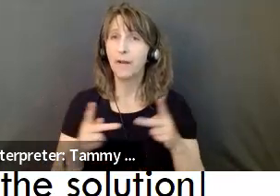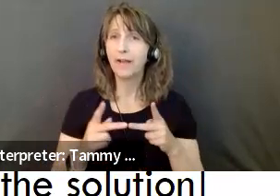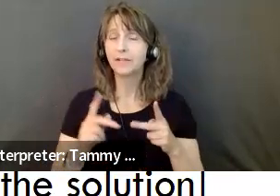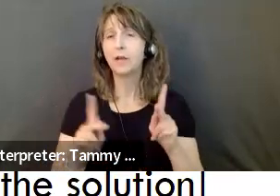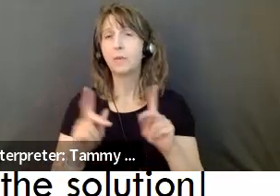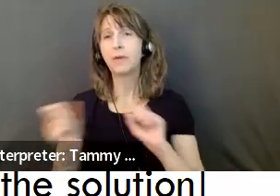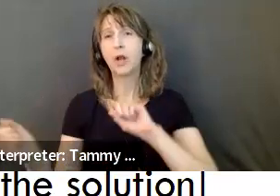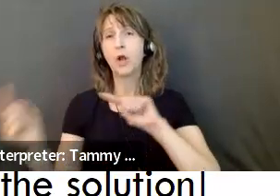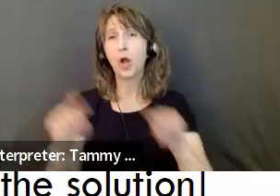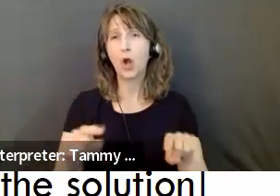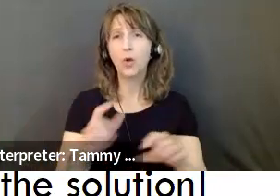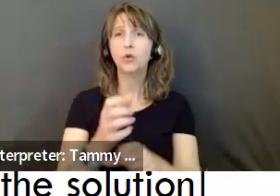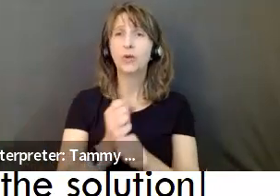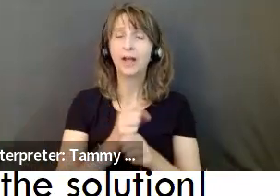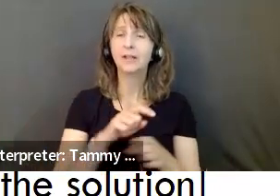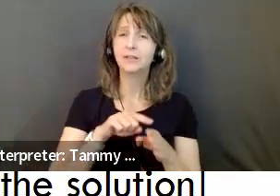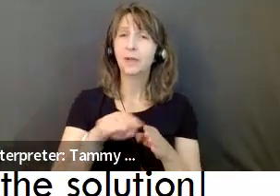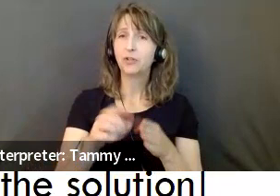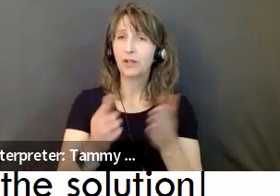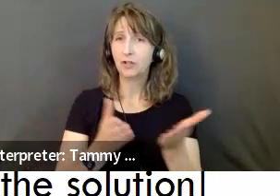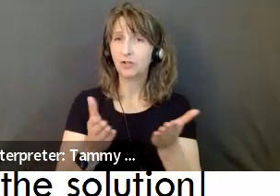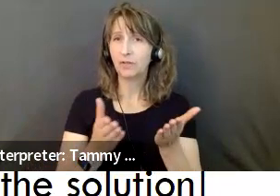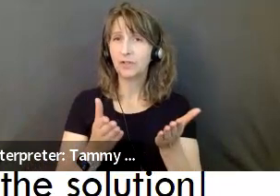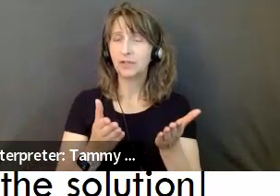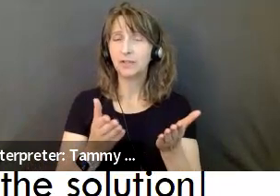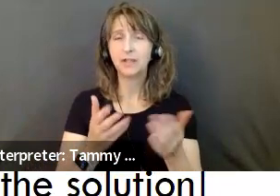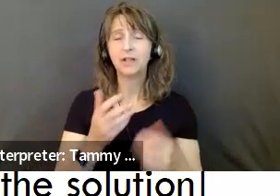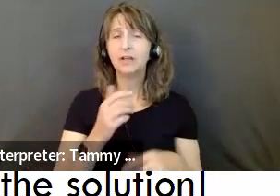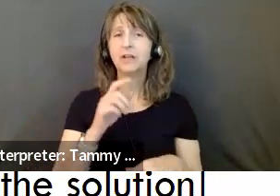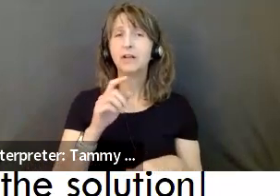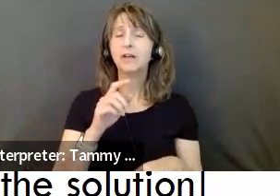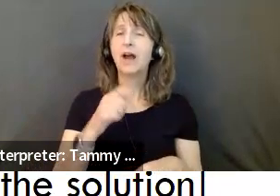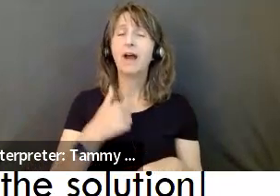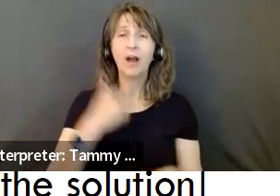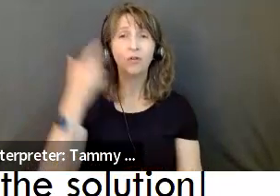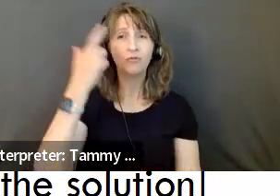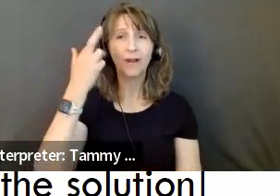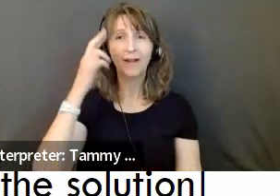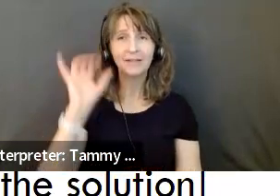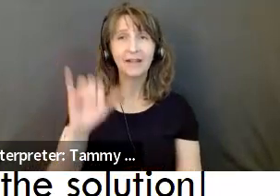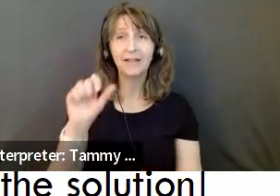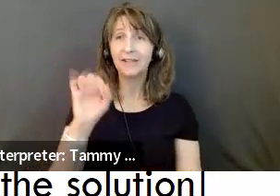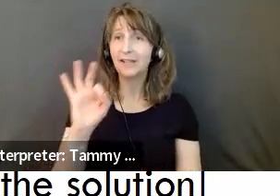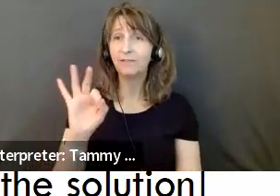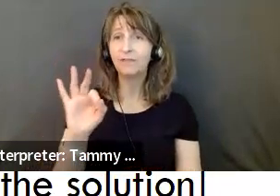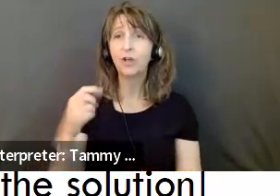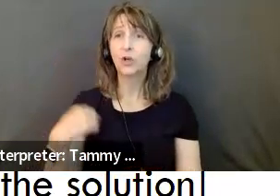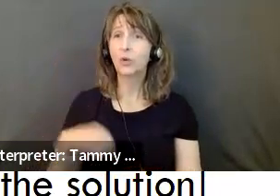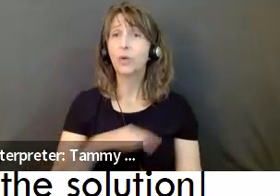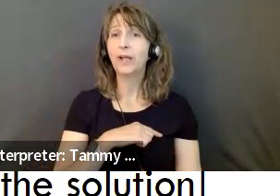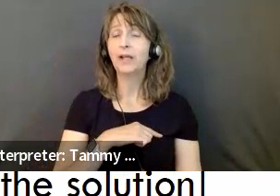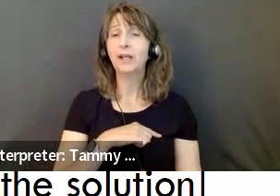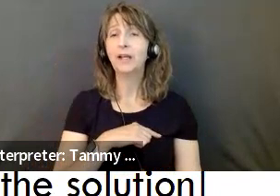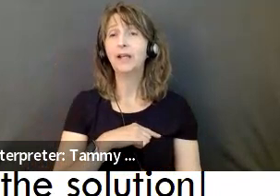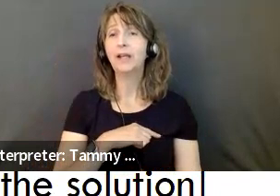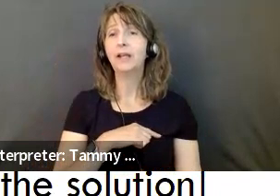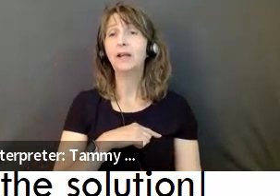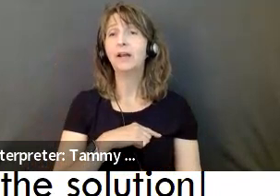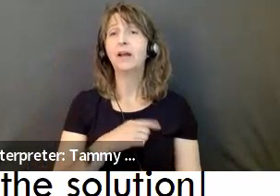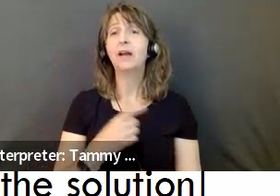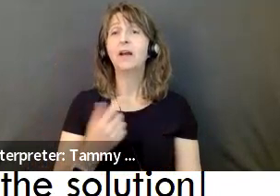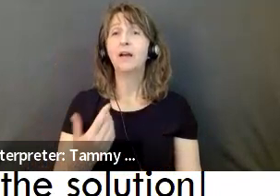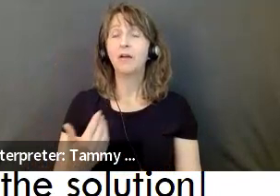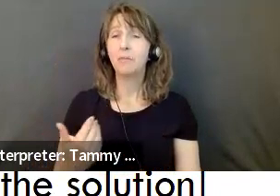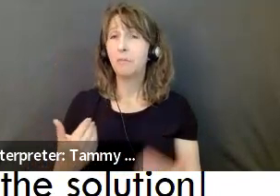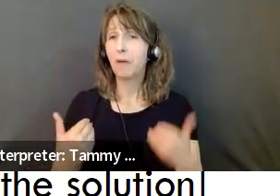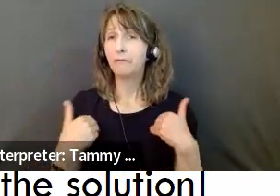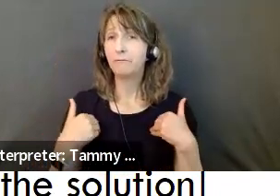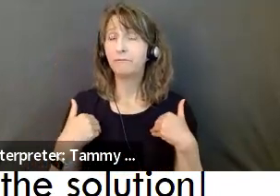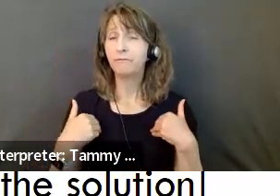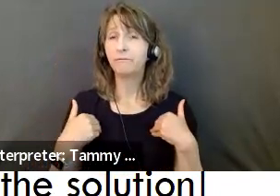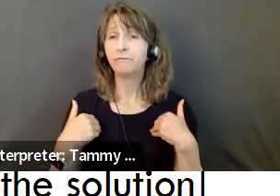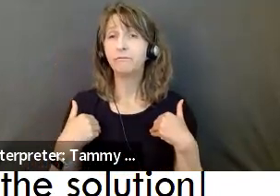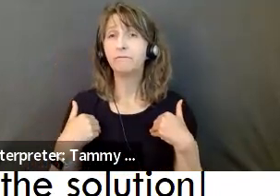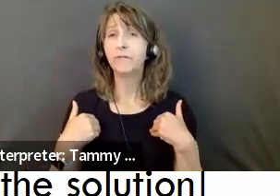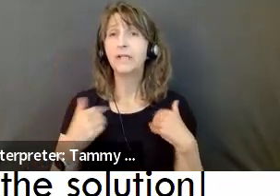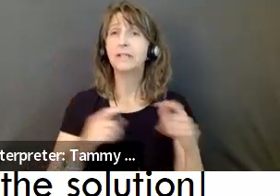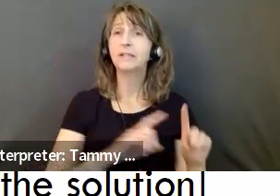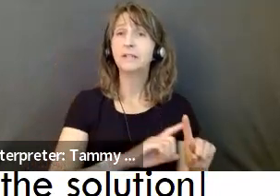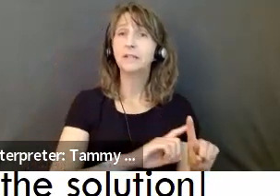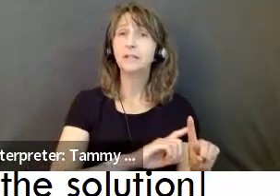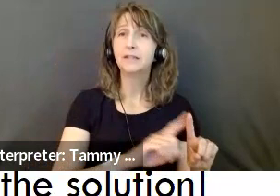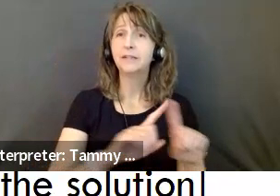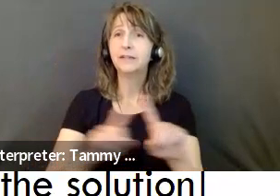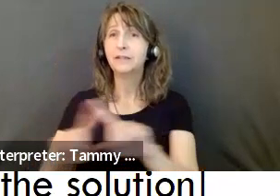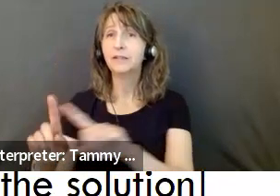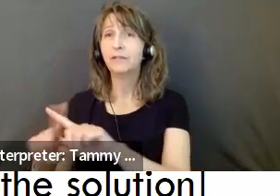Specialized type services. I've realized that if we do build these fragmented or segmented, places or units within the system.